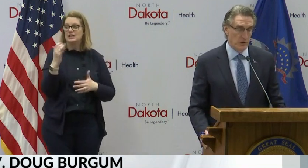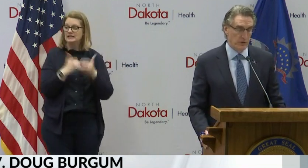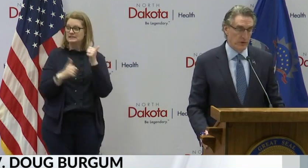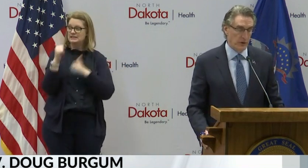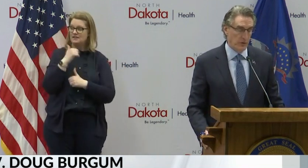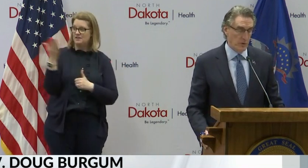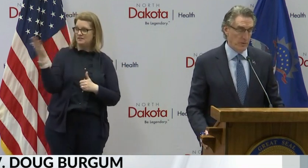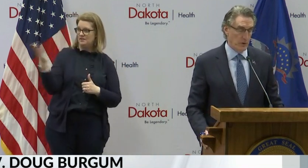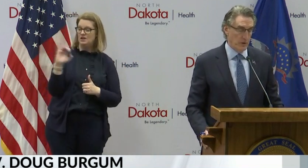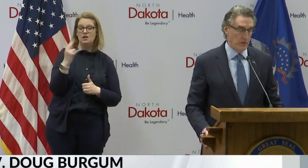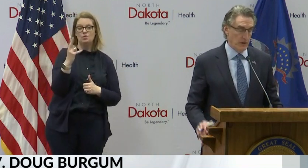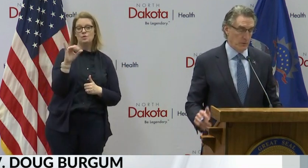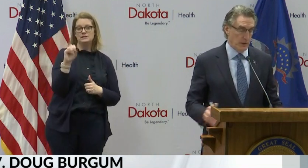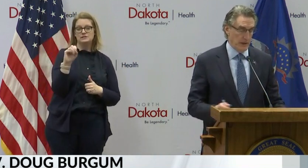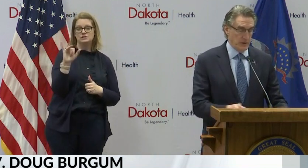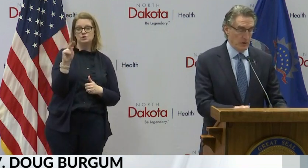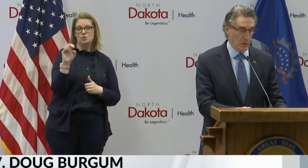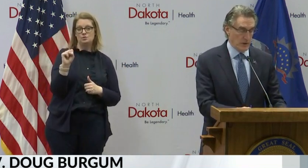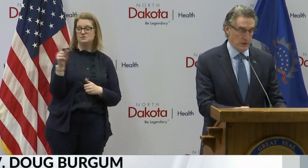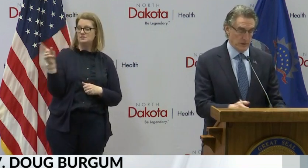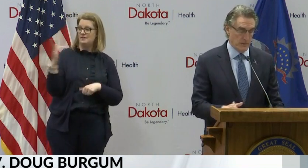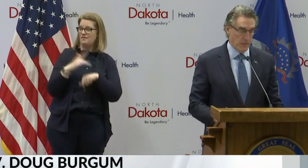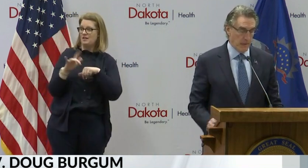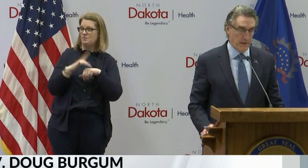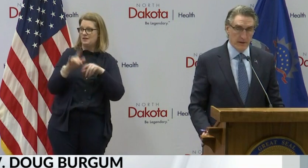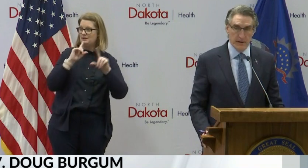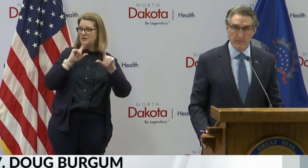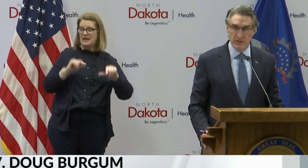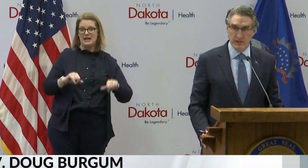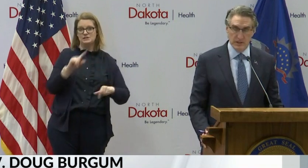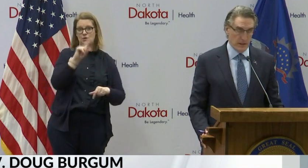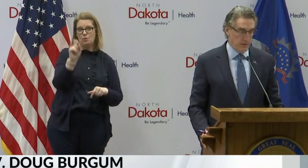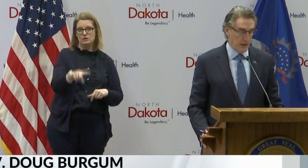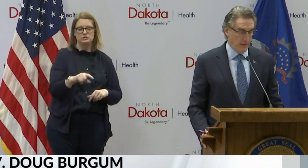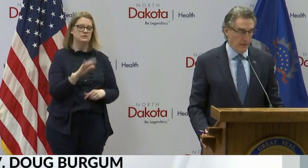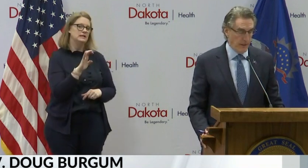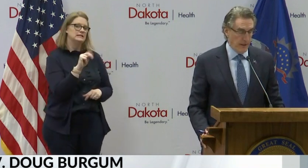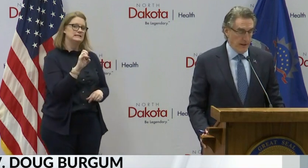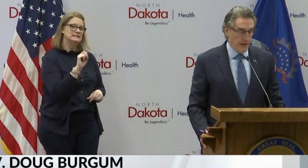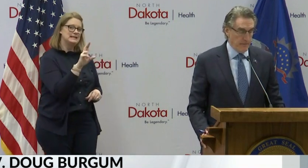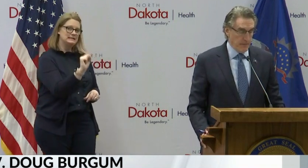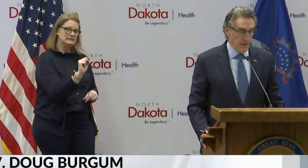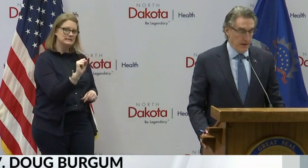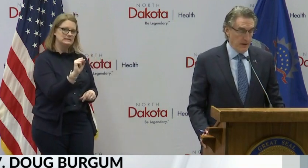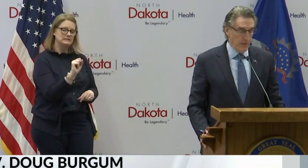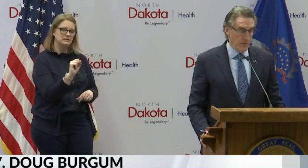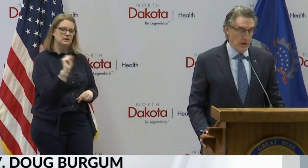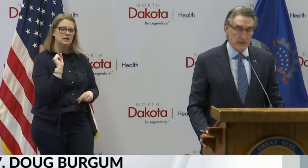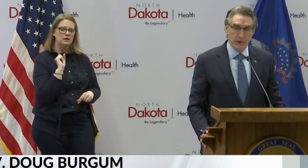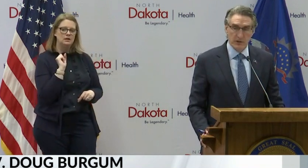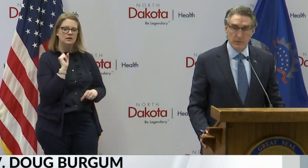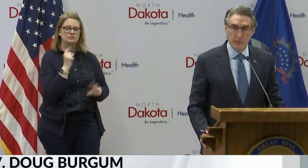IMPACT THOSE CHILDREN AS THEY LEARN AND GROW FOR YEARS TO COME. THE DHS EXECUTIVE DIRECTOR CHRIS